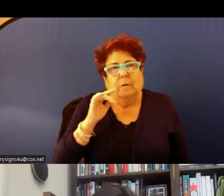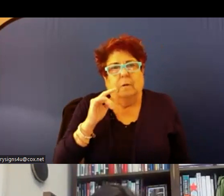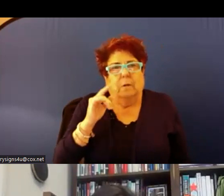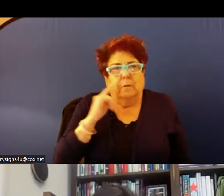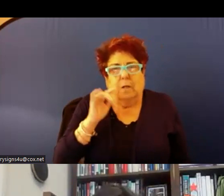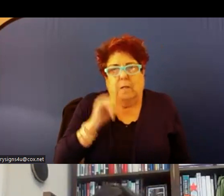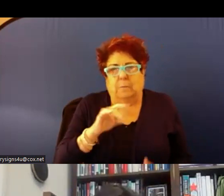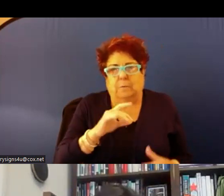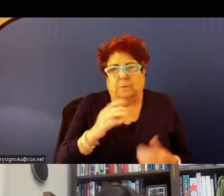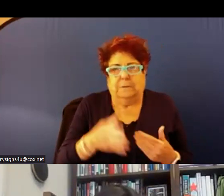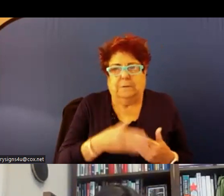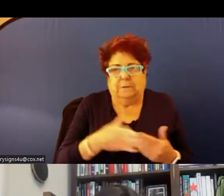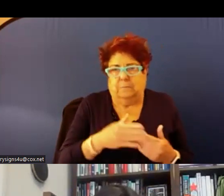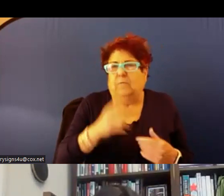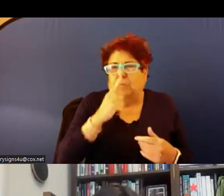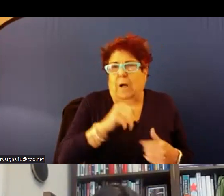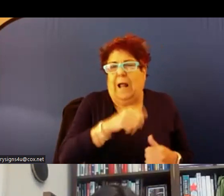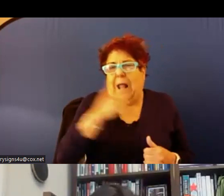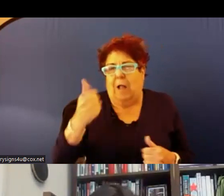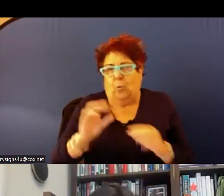Great. One more question and I